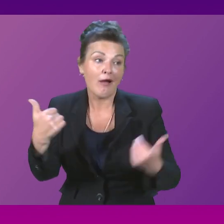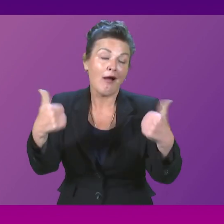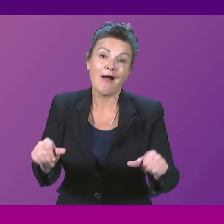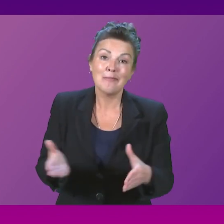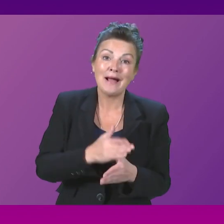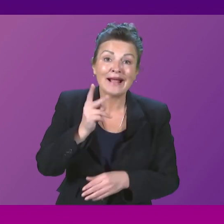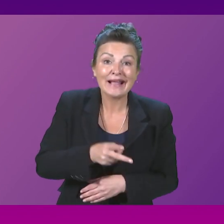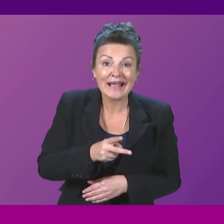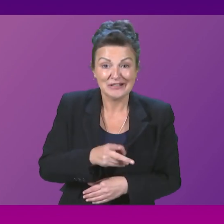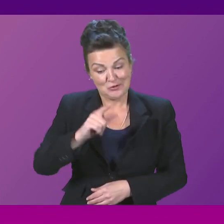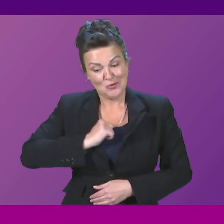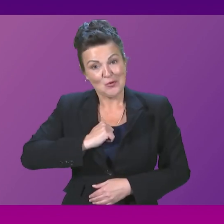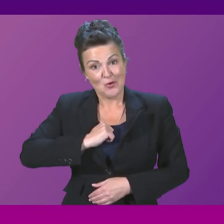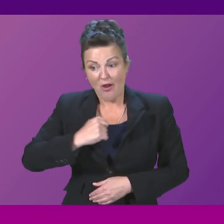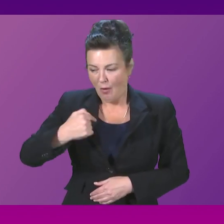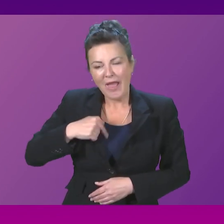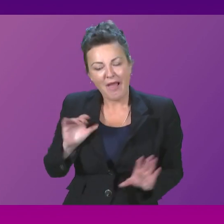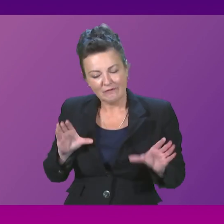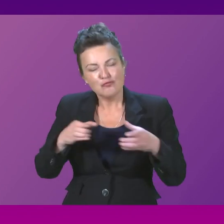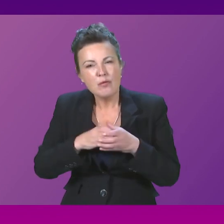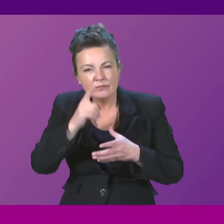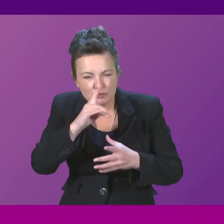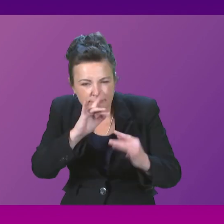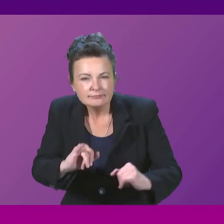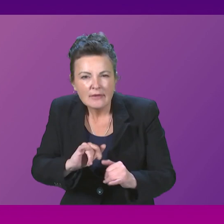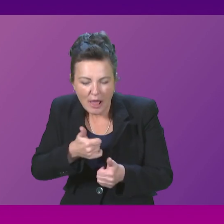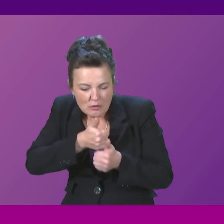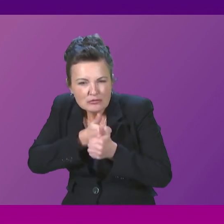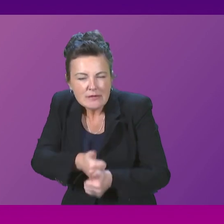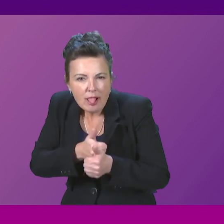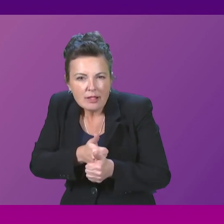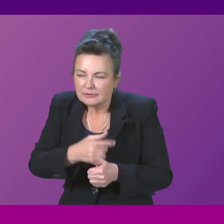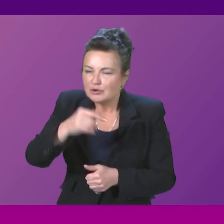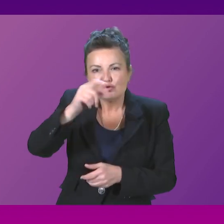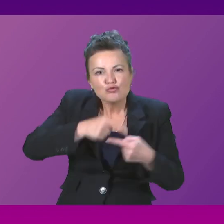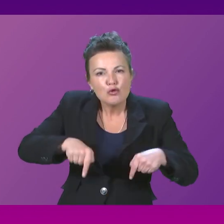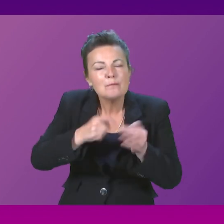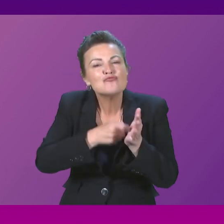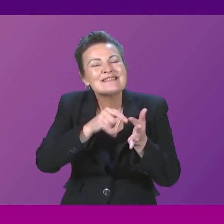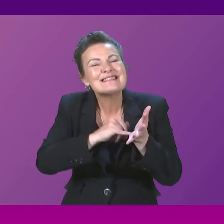The Scottish Government’s resilience room monitored the situation and liaised with partner agencies throughout.